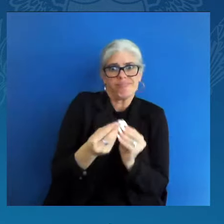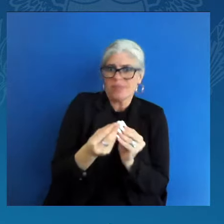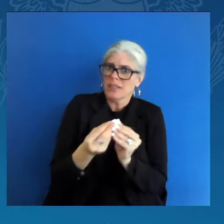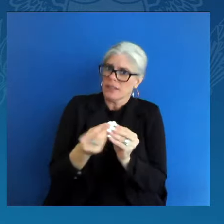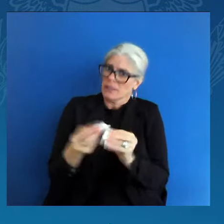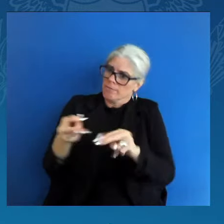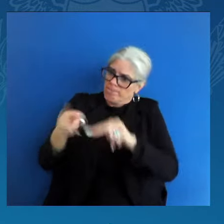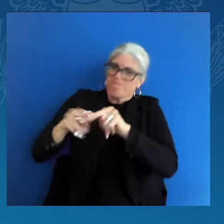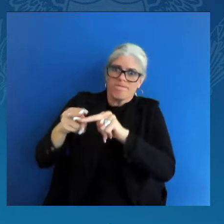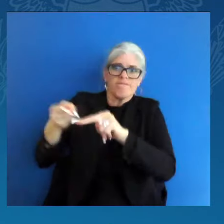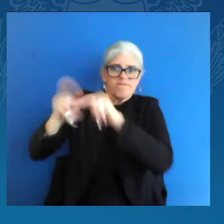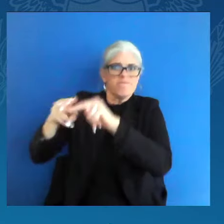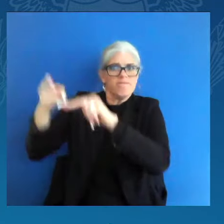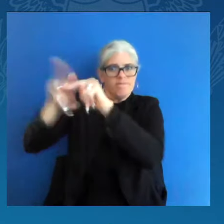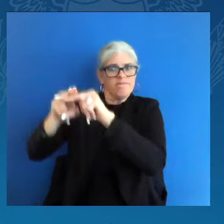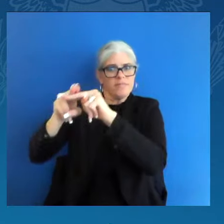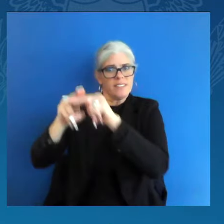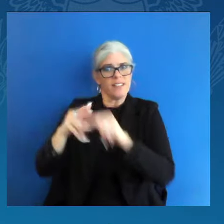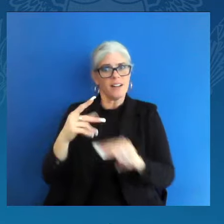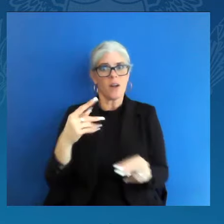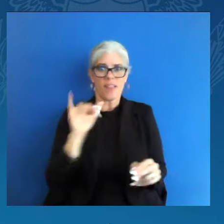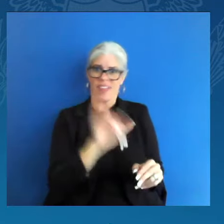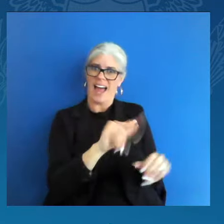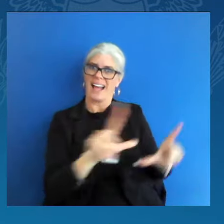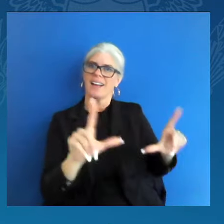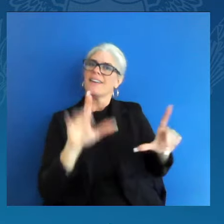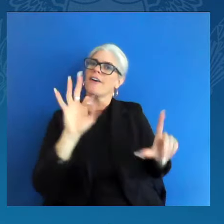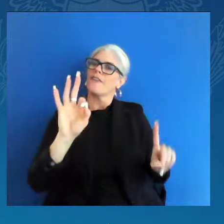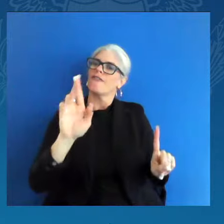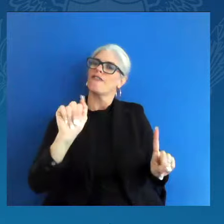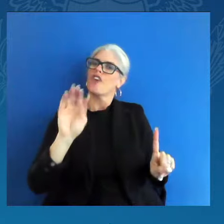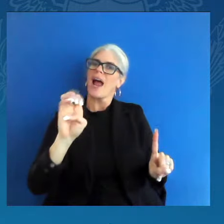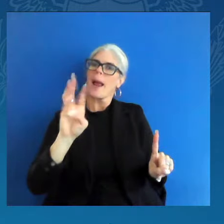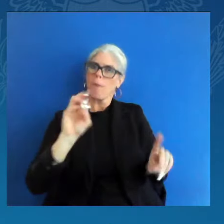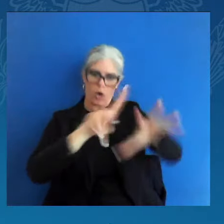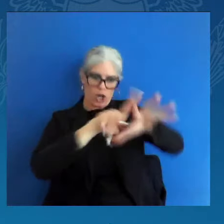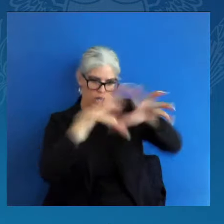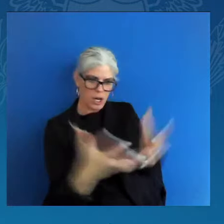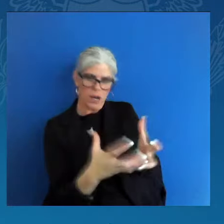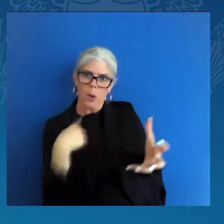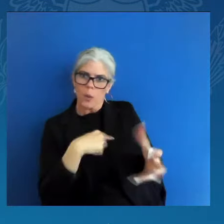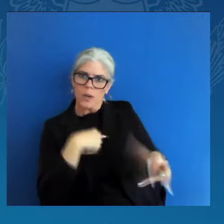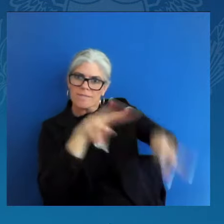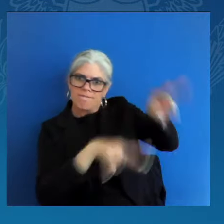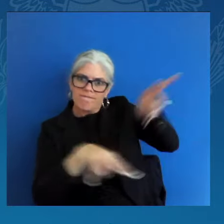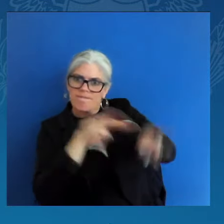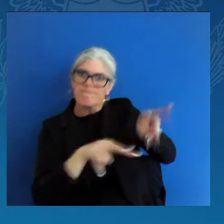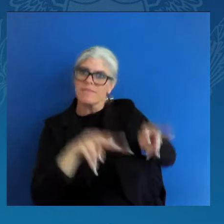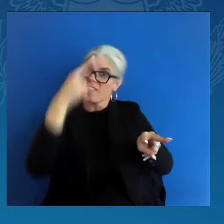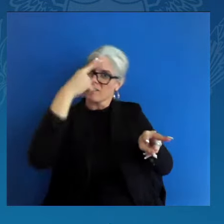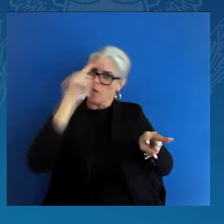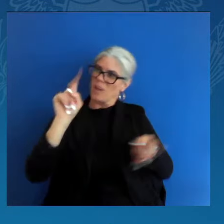offering customers lunar and Cislunar services. Of course, as Deputy Director Welby will be mentioned,